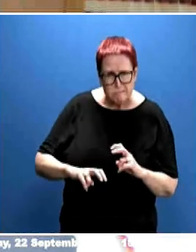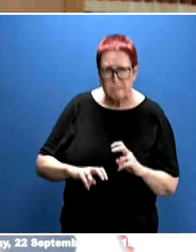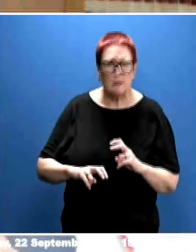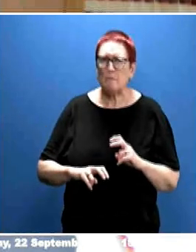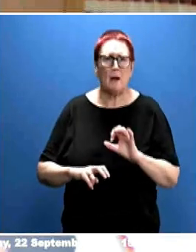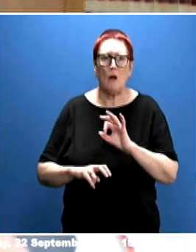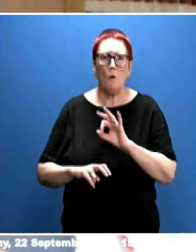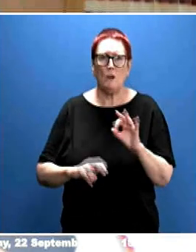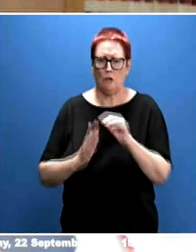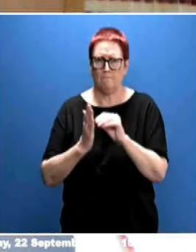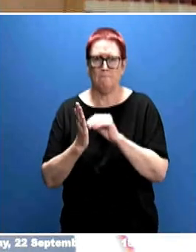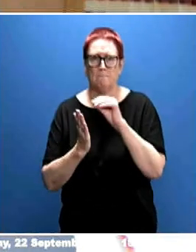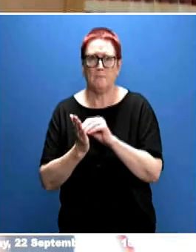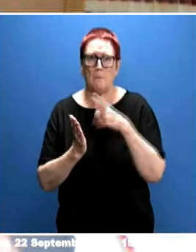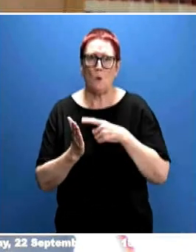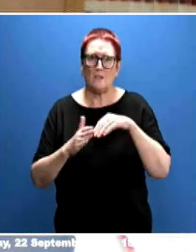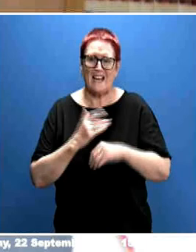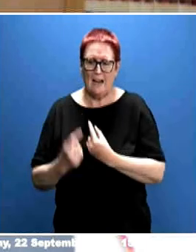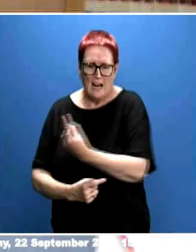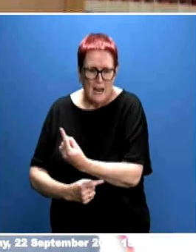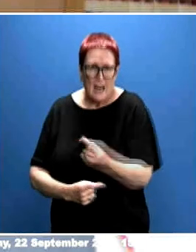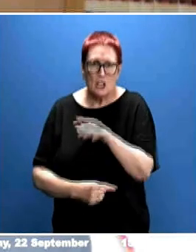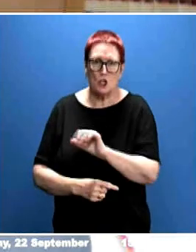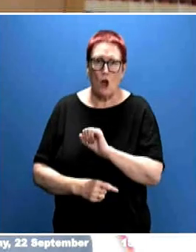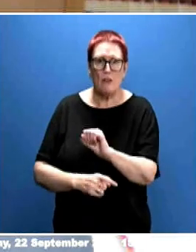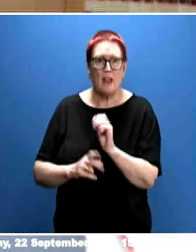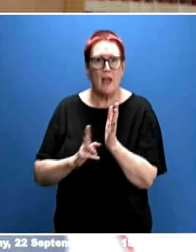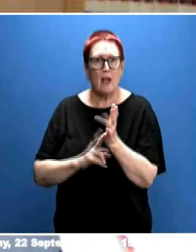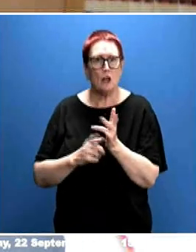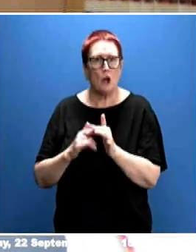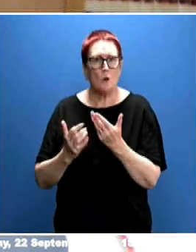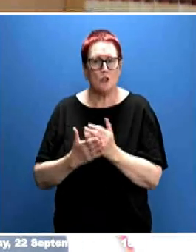be embedded in the case notes rather than in something that's a searchable